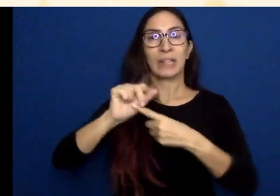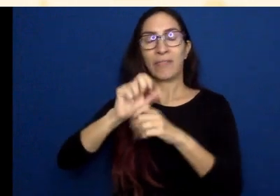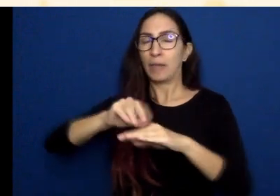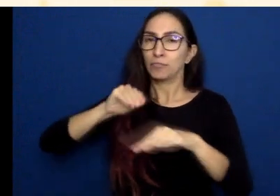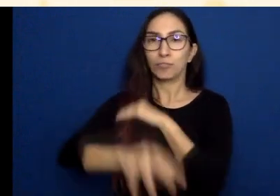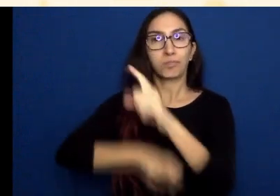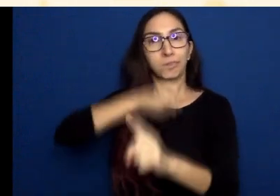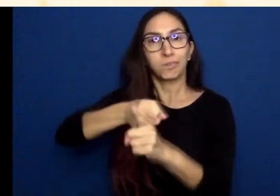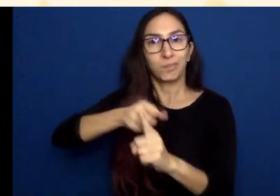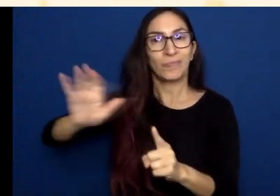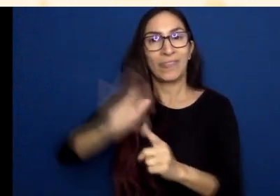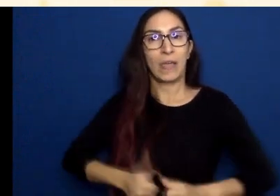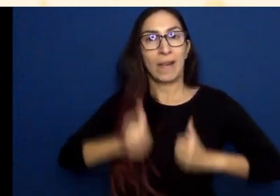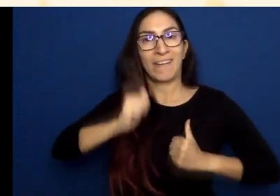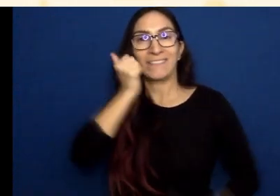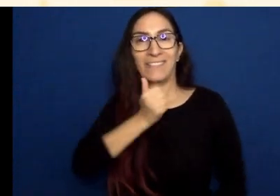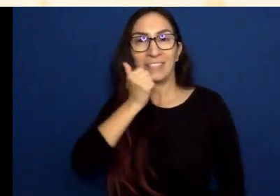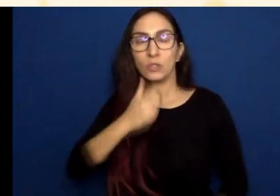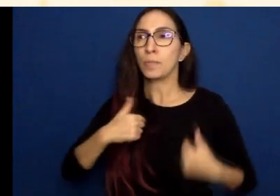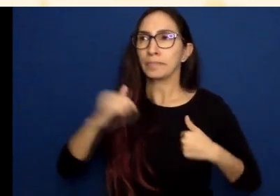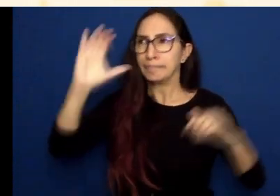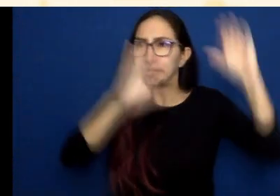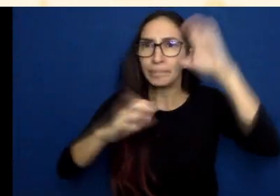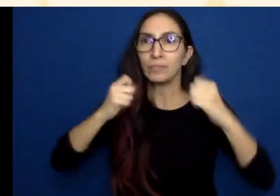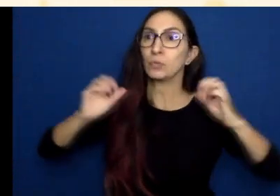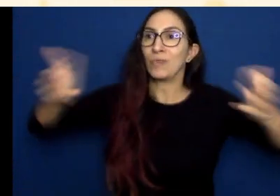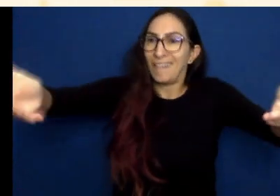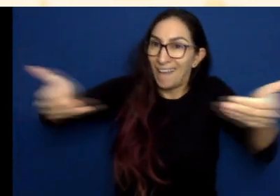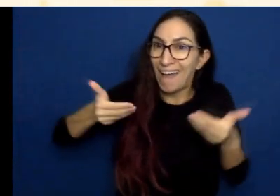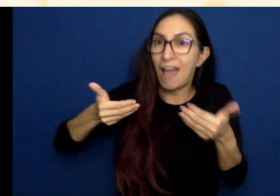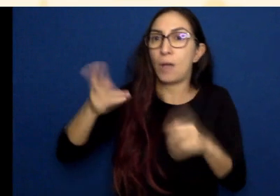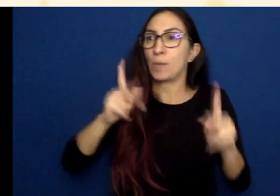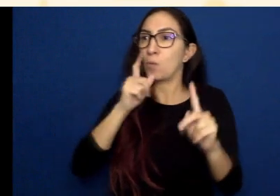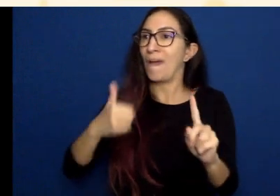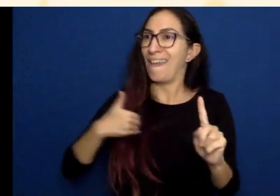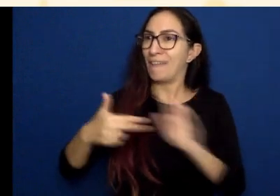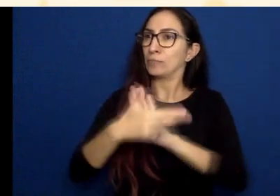to just emphasize is that we don't look disabled, any of us.